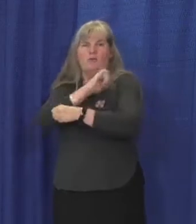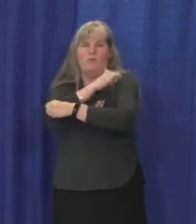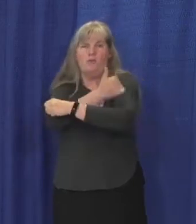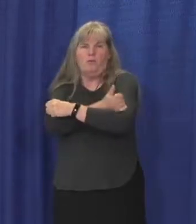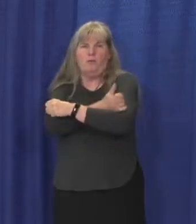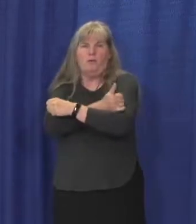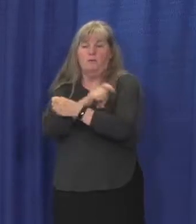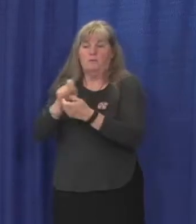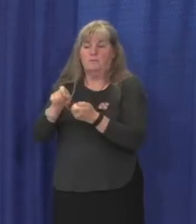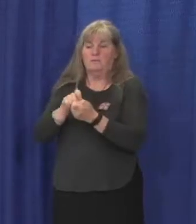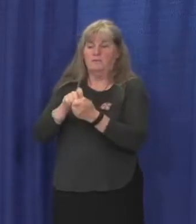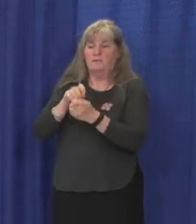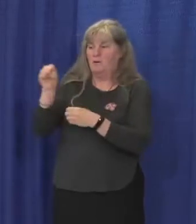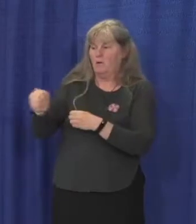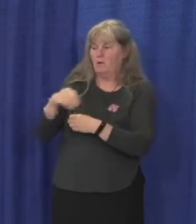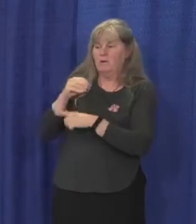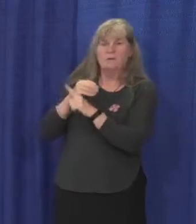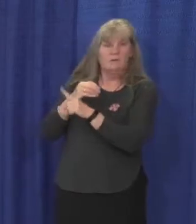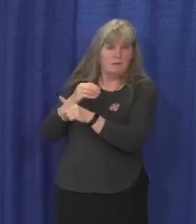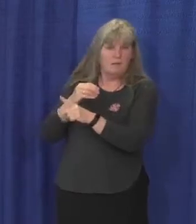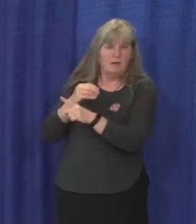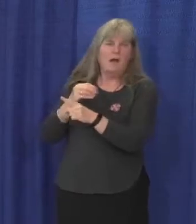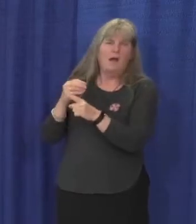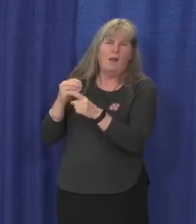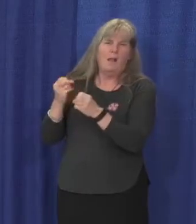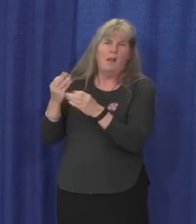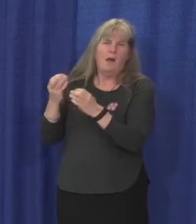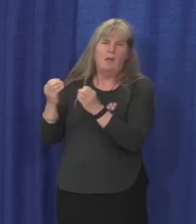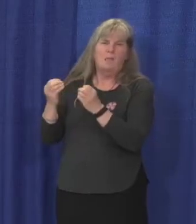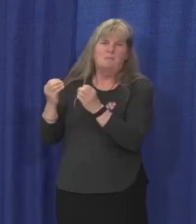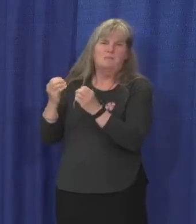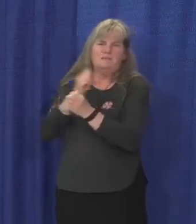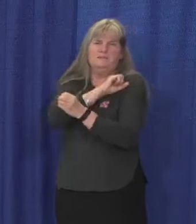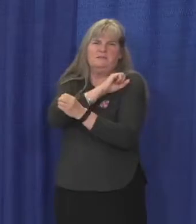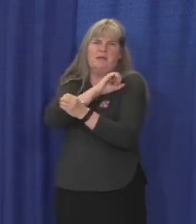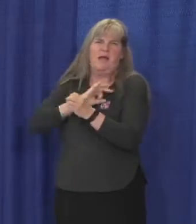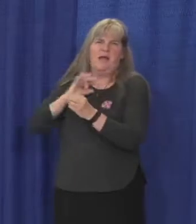and Ontario in particular because they tend to have more